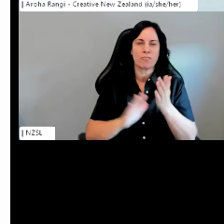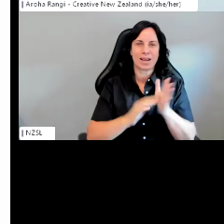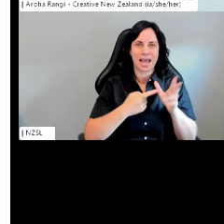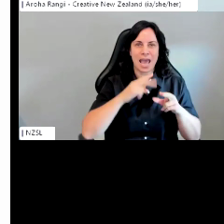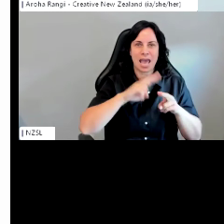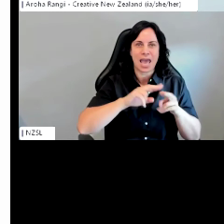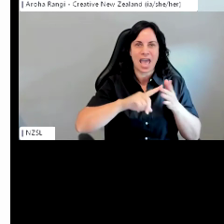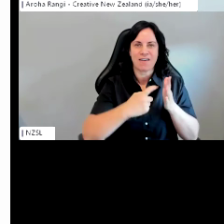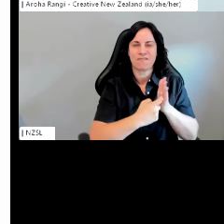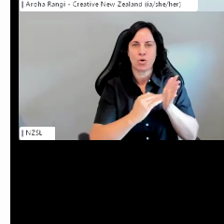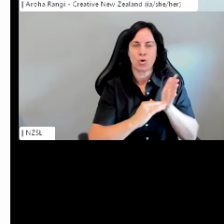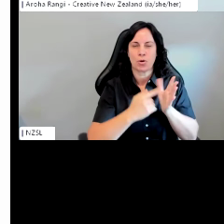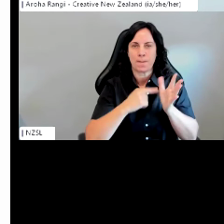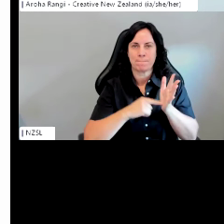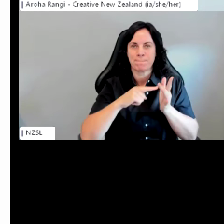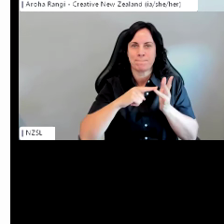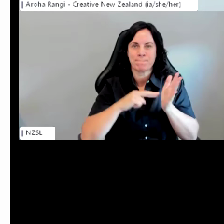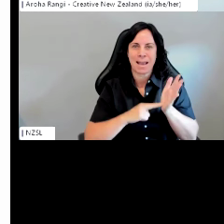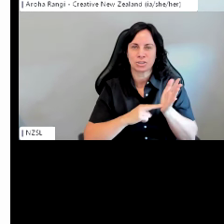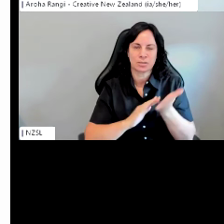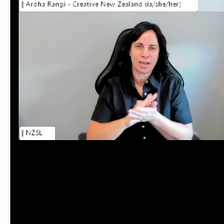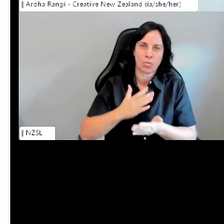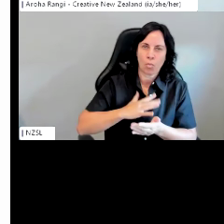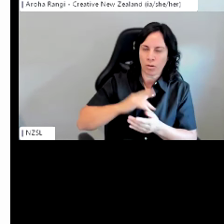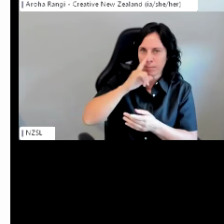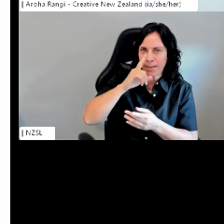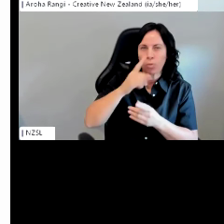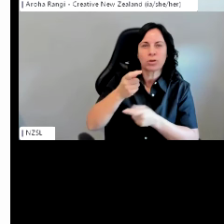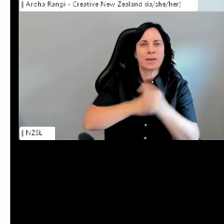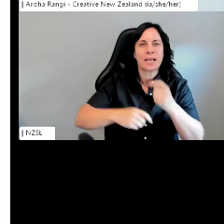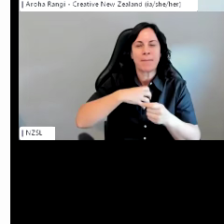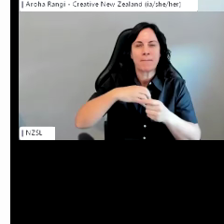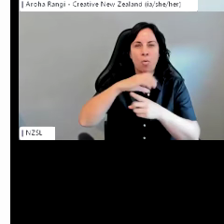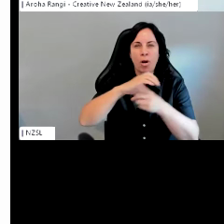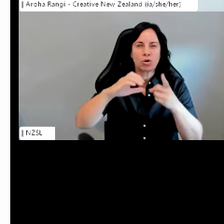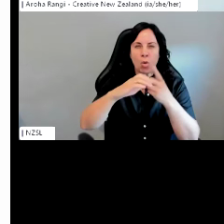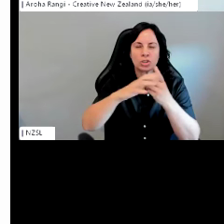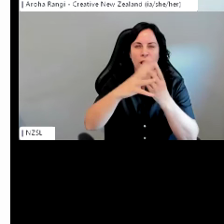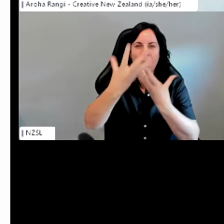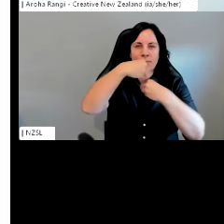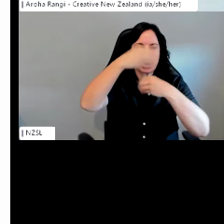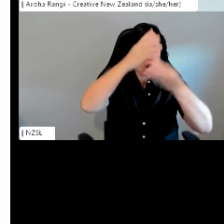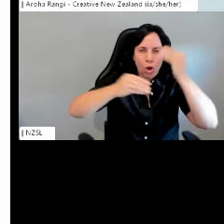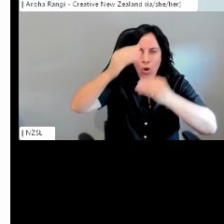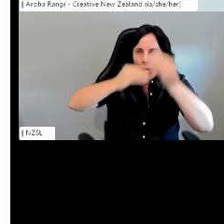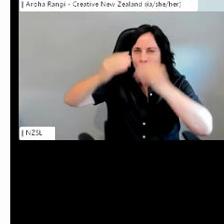cultured. Um and and these four on the top line are really the core audiences for most of your